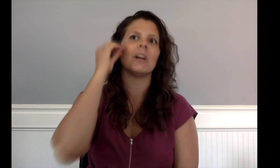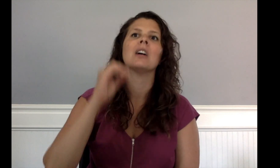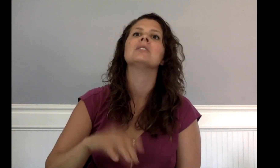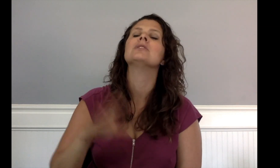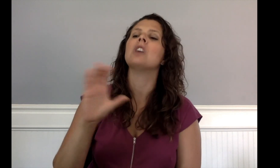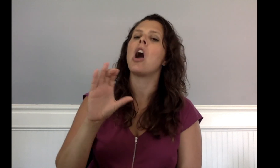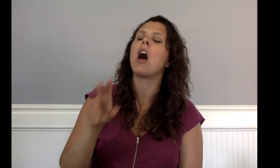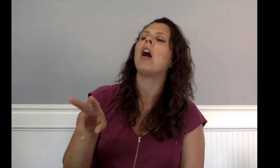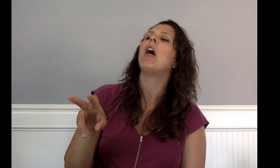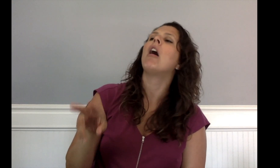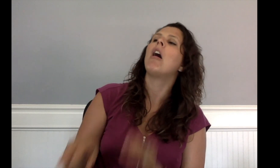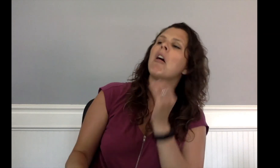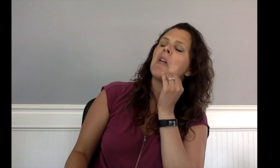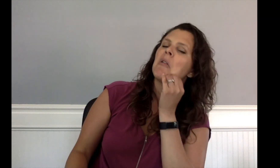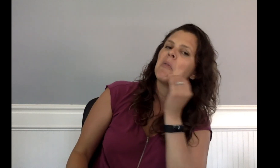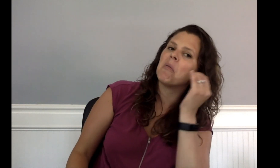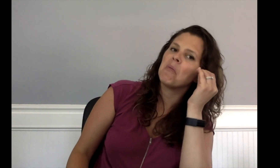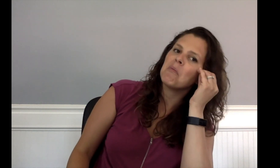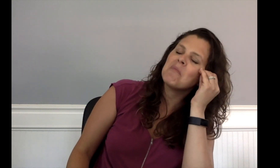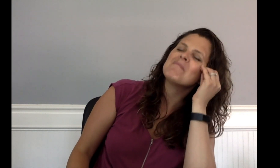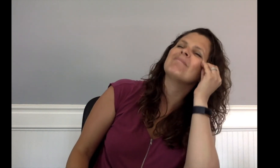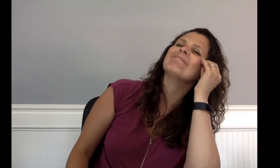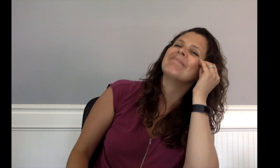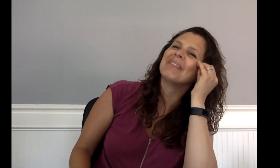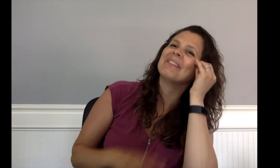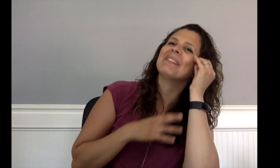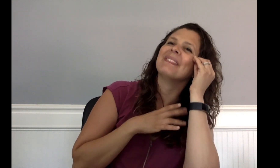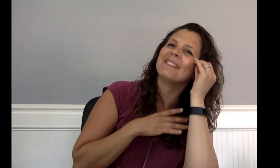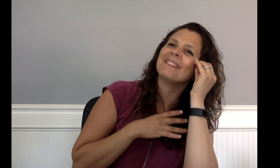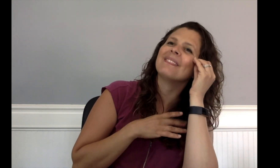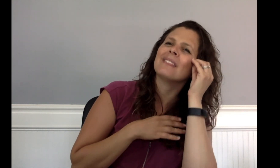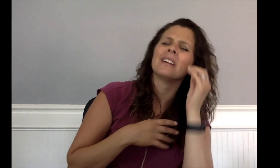Charlie copied her. “Home.”